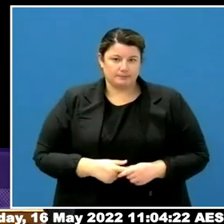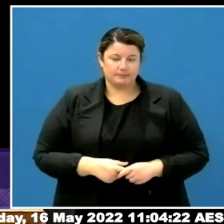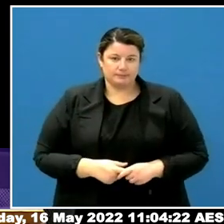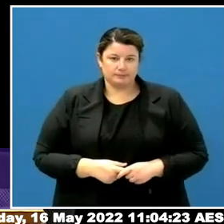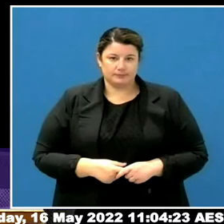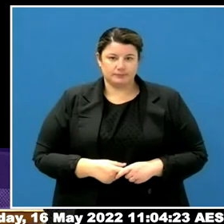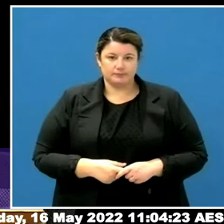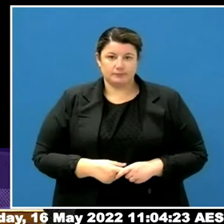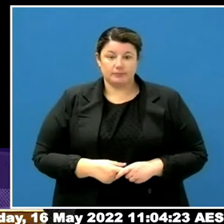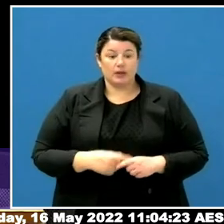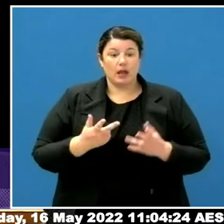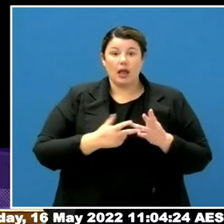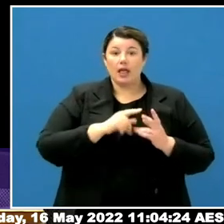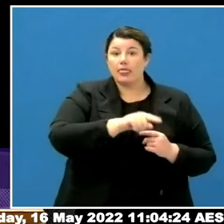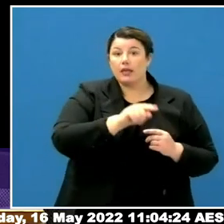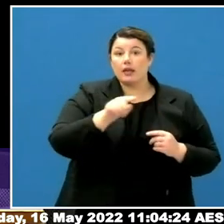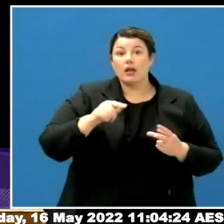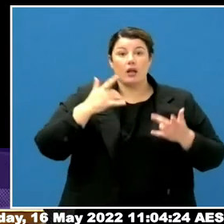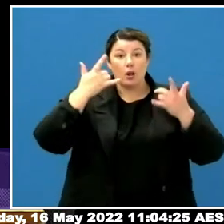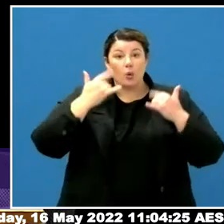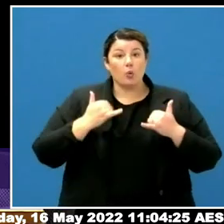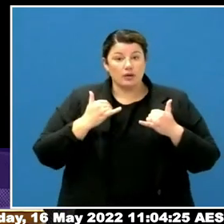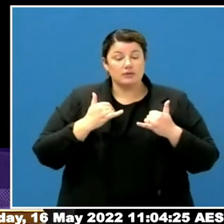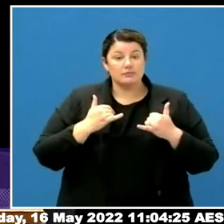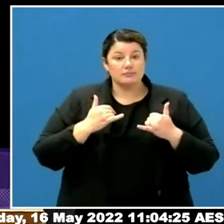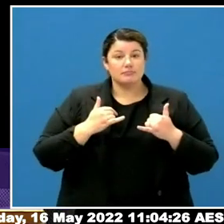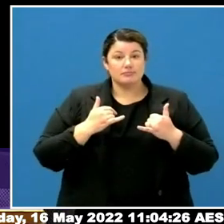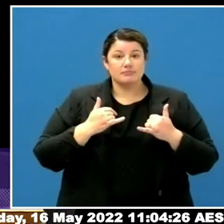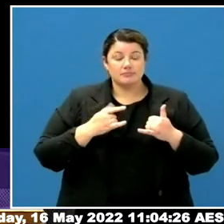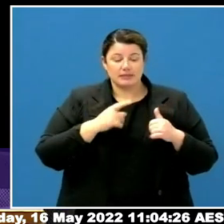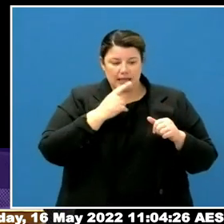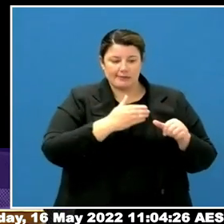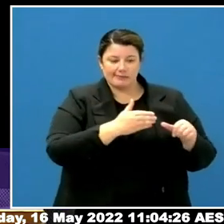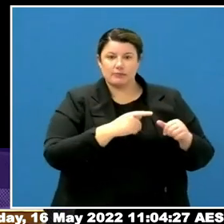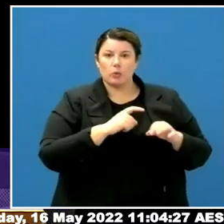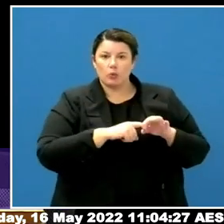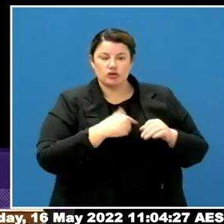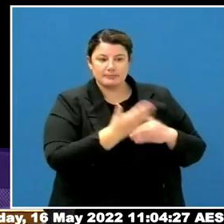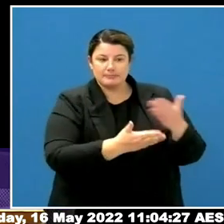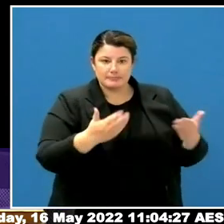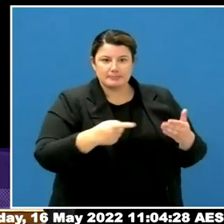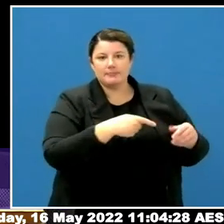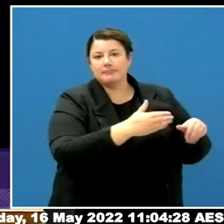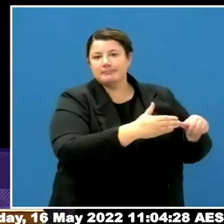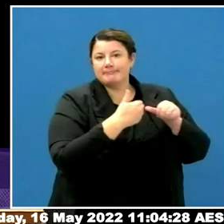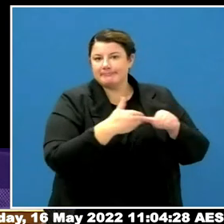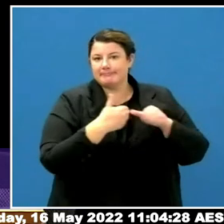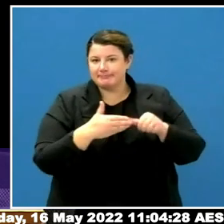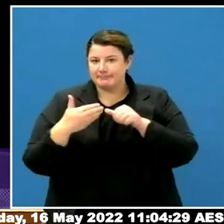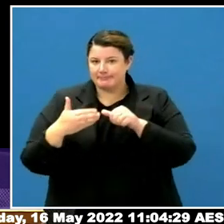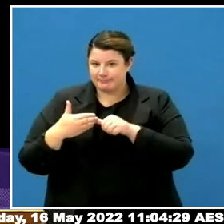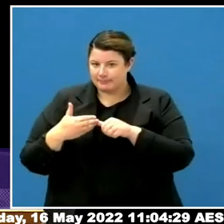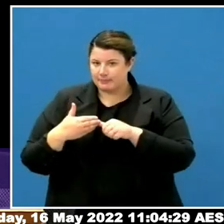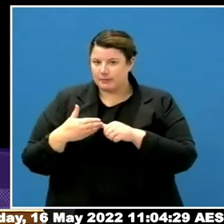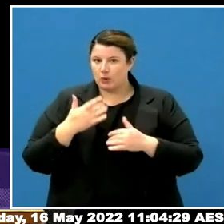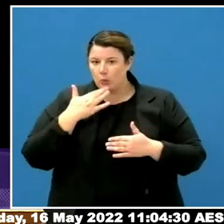parties with leave to appear and others may respond to any findings proposed in the Counsel Assisting submissions.